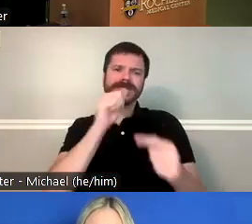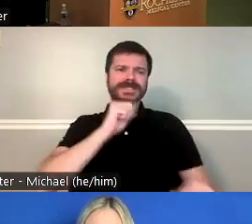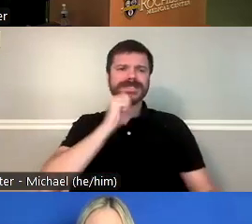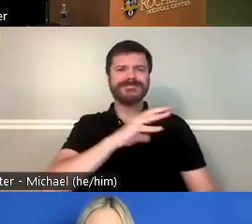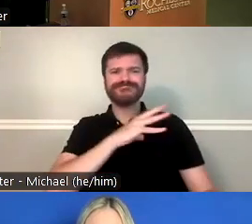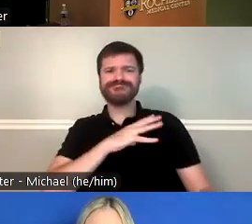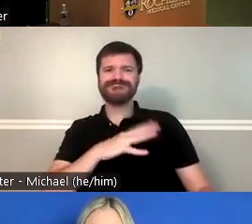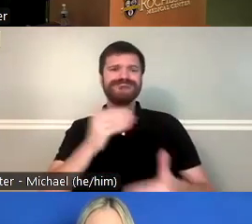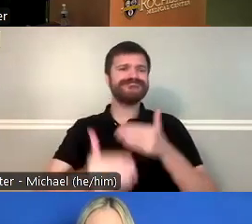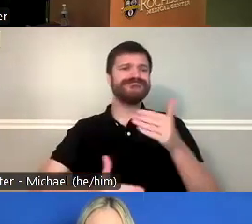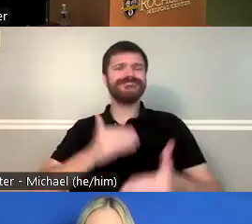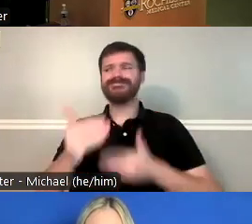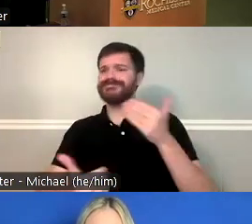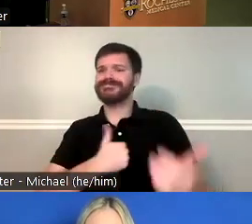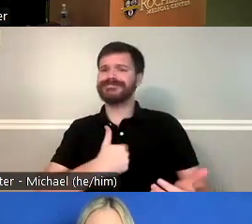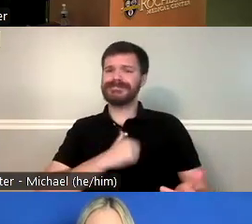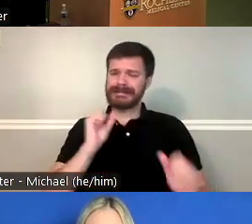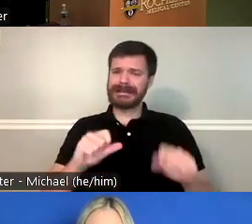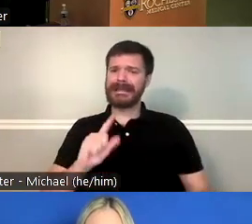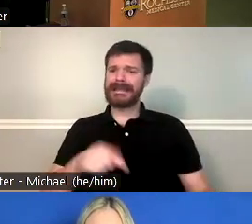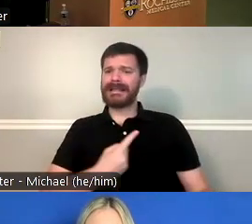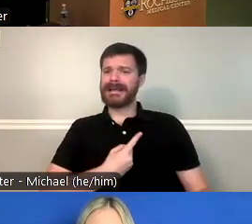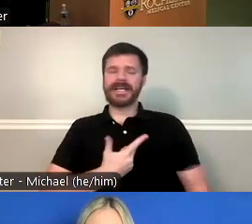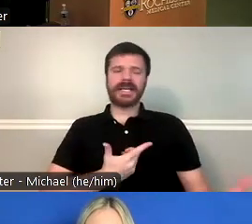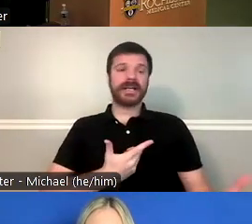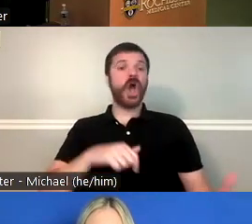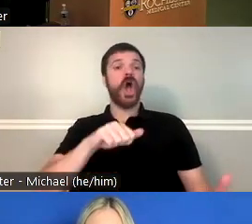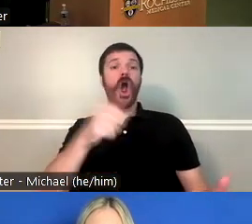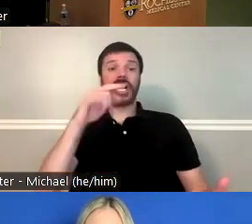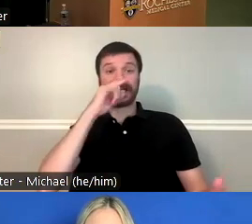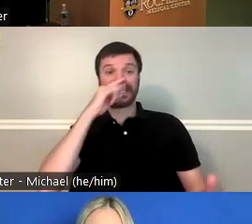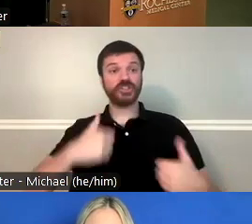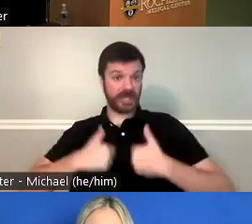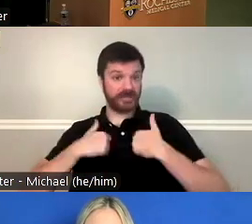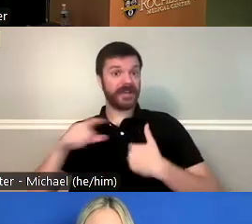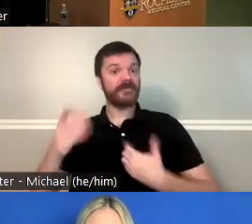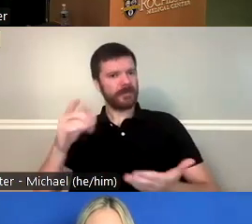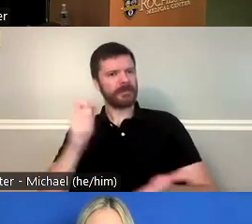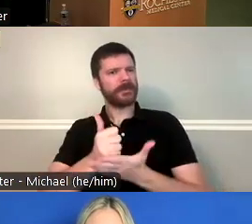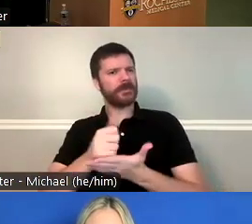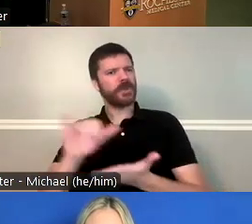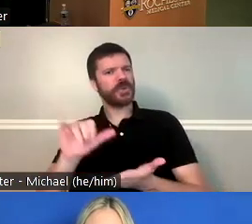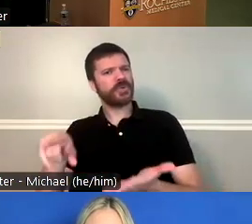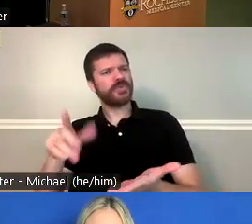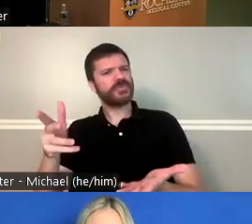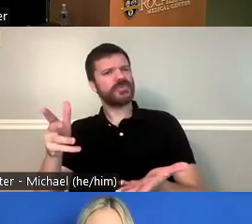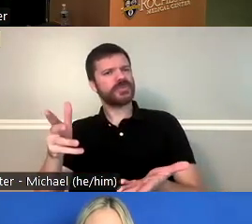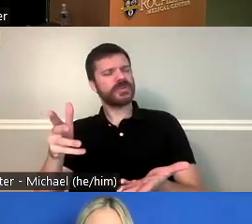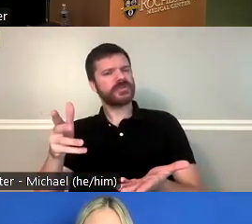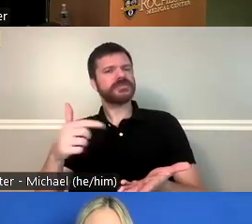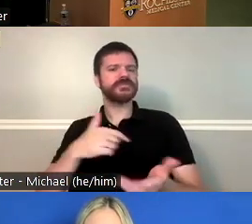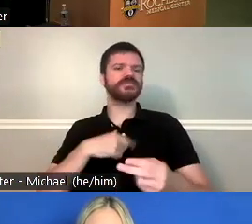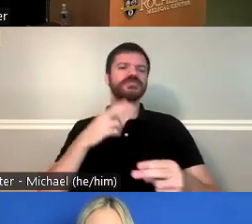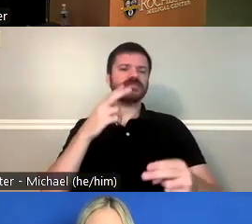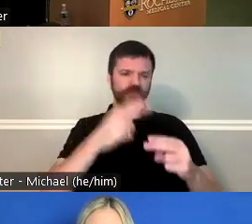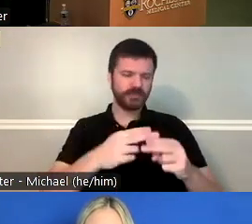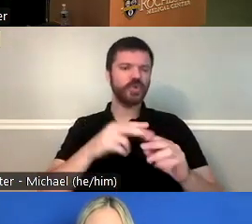with their lives uh other kids that survive may need some help as well uh I mentioned suicide uh